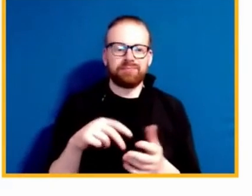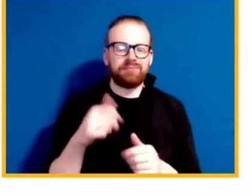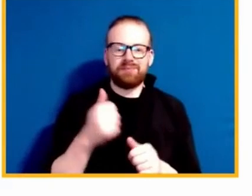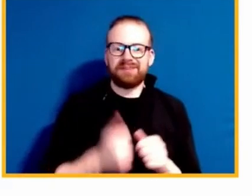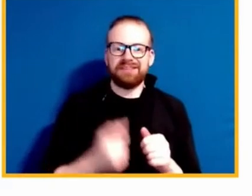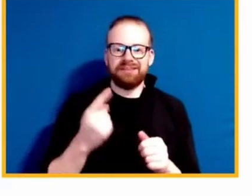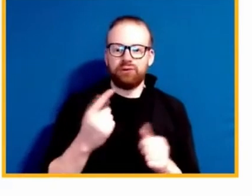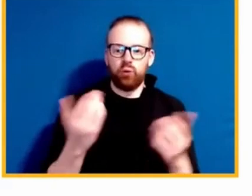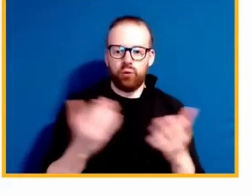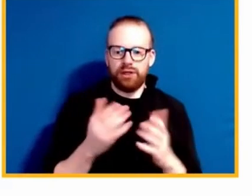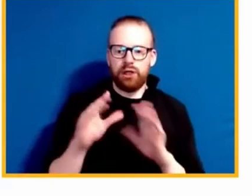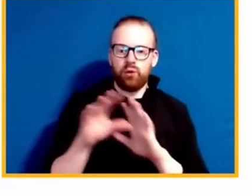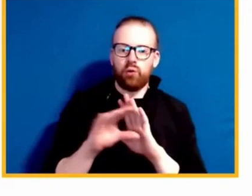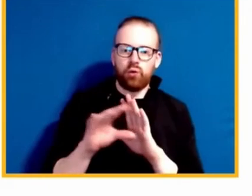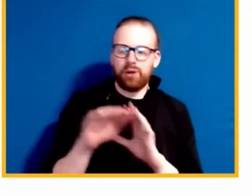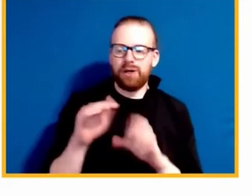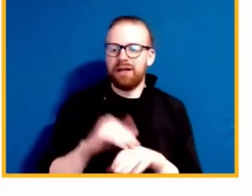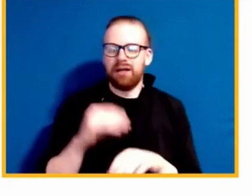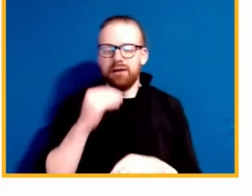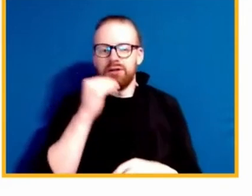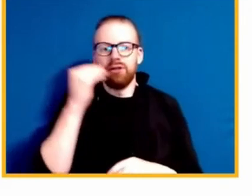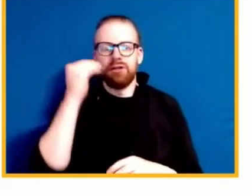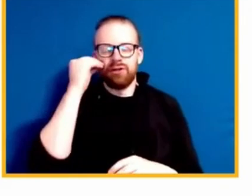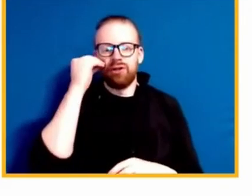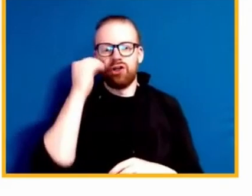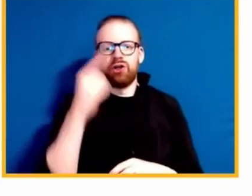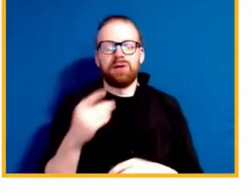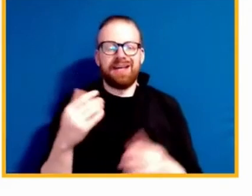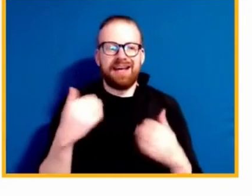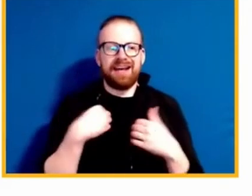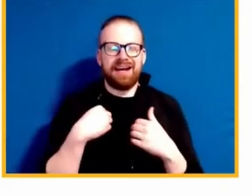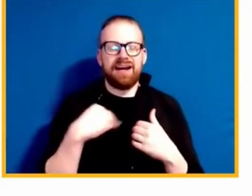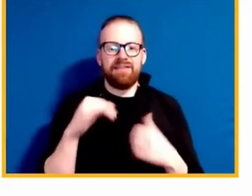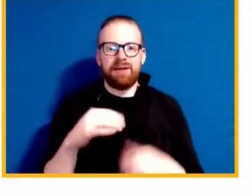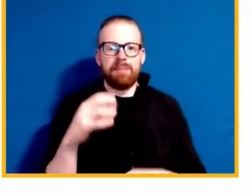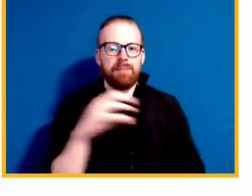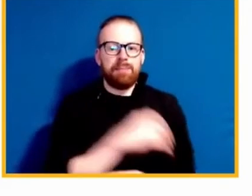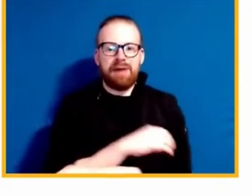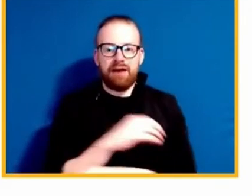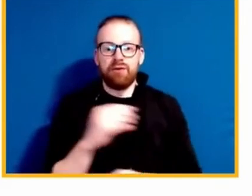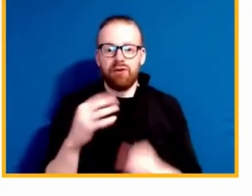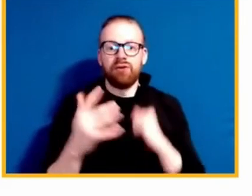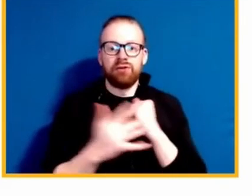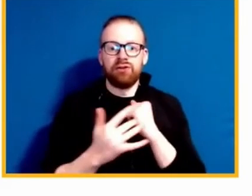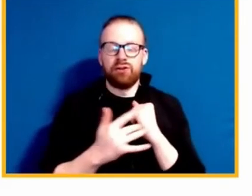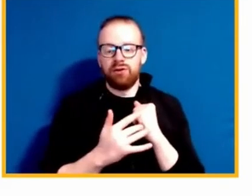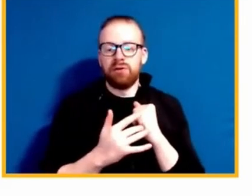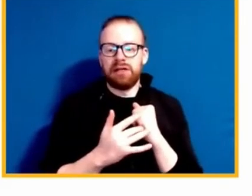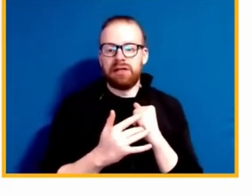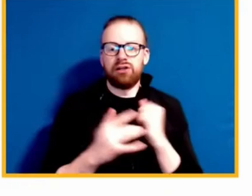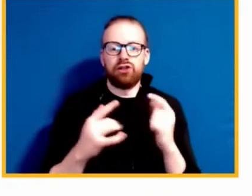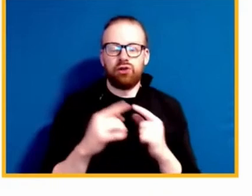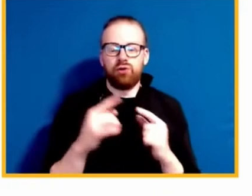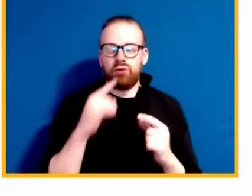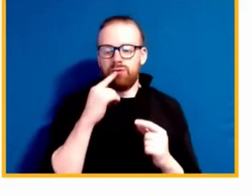here is recording their videos at home, and they've got the power of technology in order to really elevate